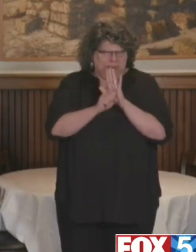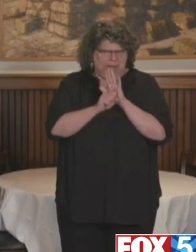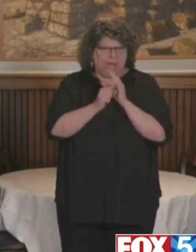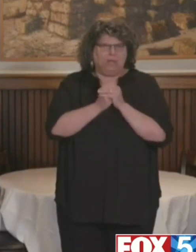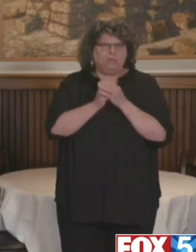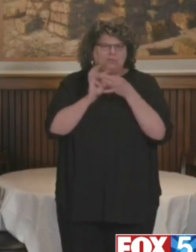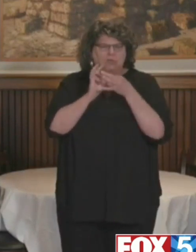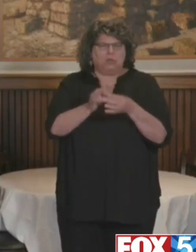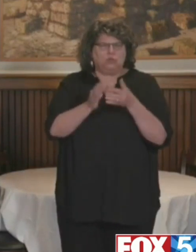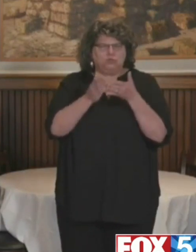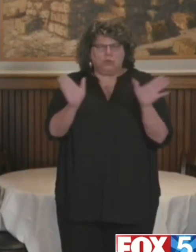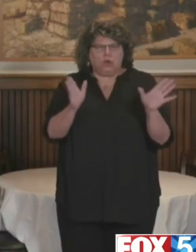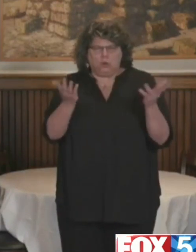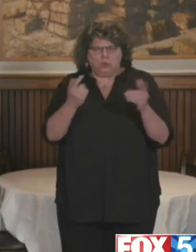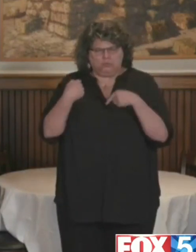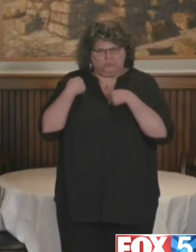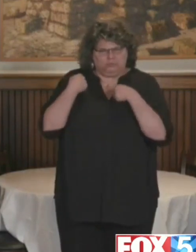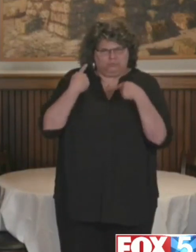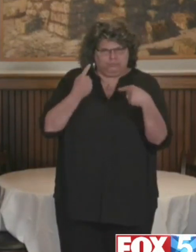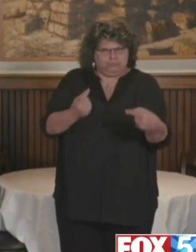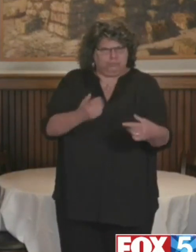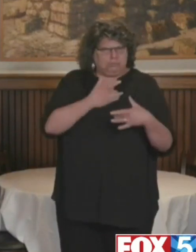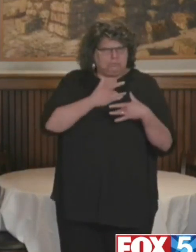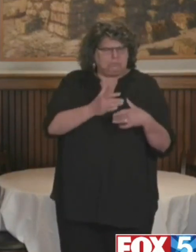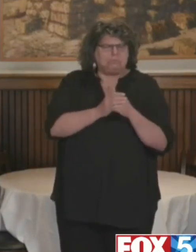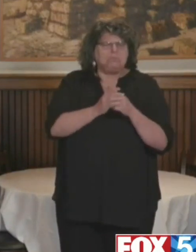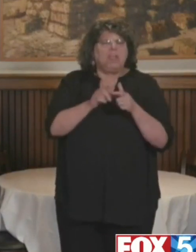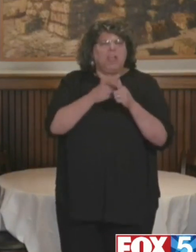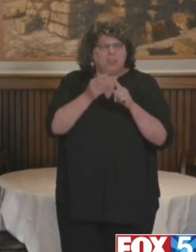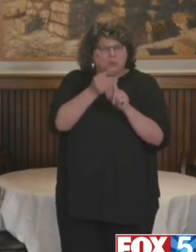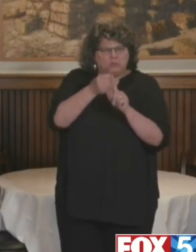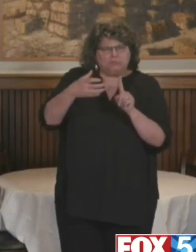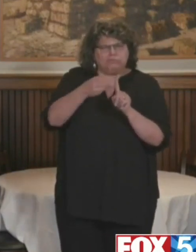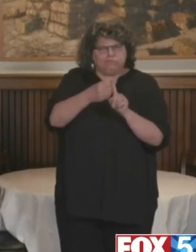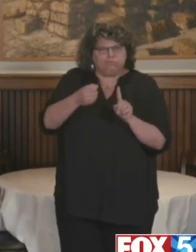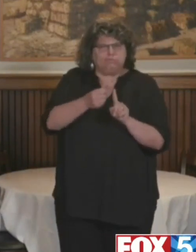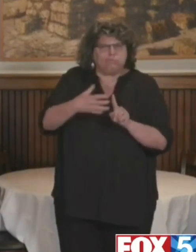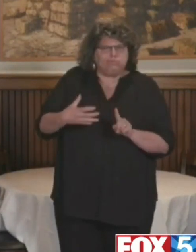CONTEXTUALIZE A AS I STAND HERE TODAY WHERE WE ARE IN THIS STATE. AS IT RELATES TO